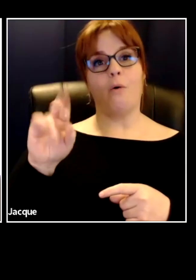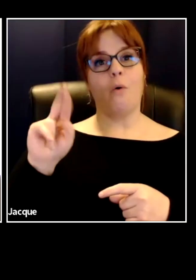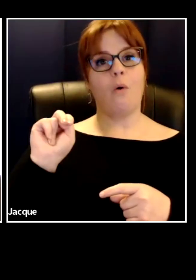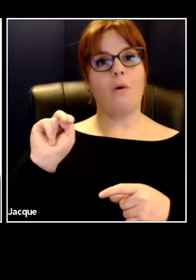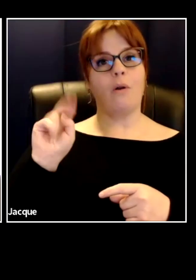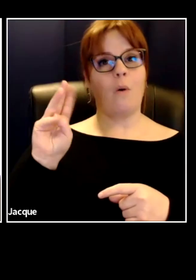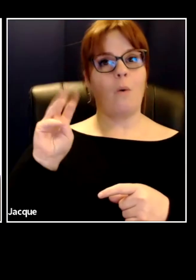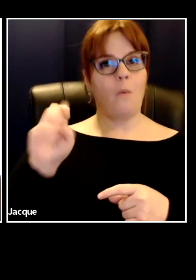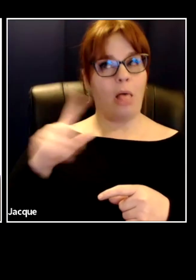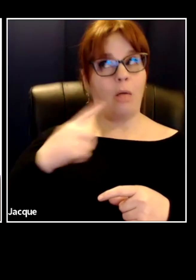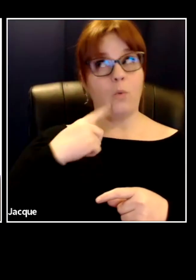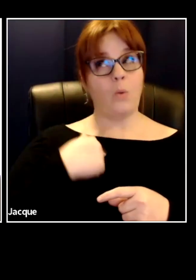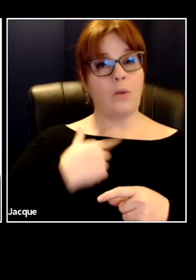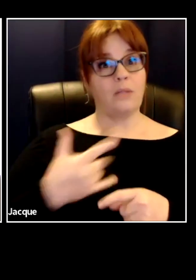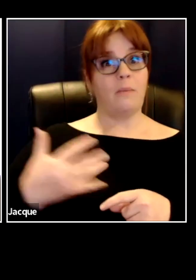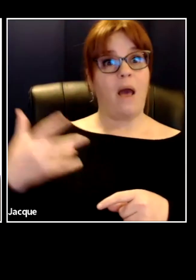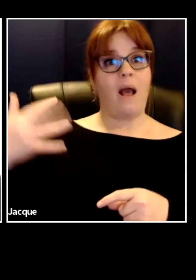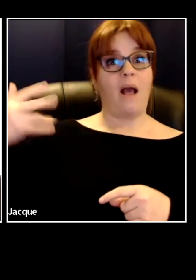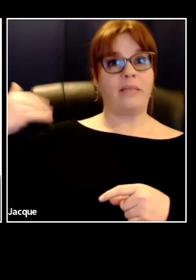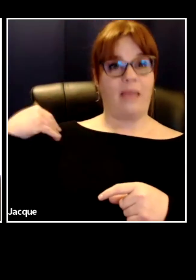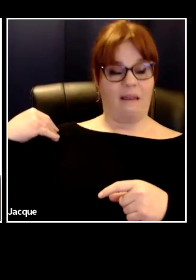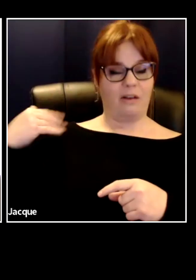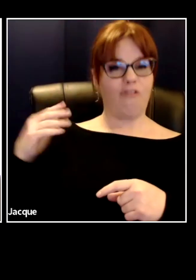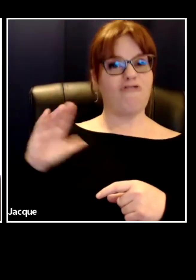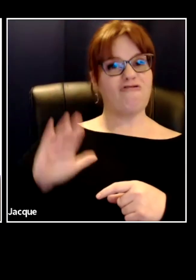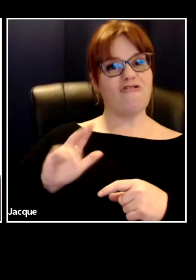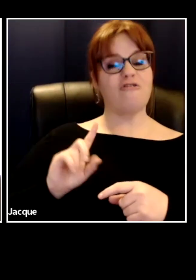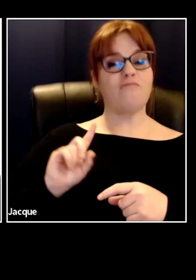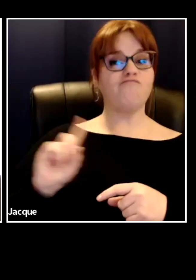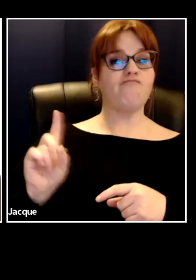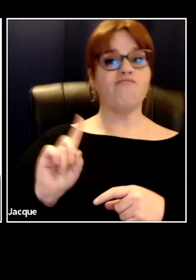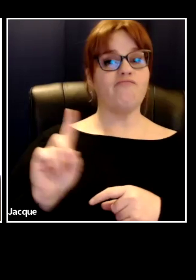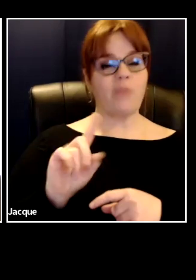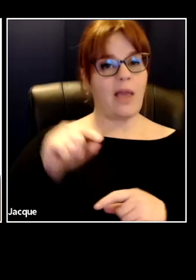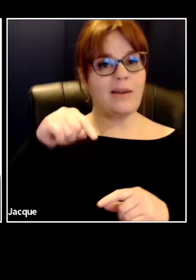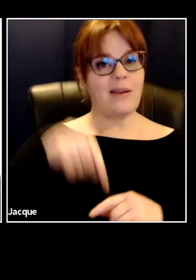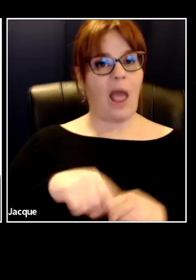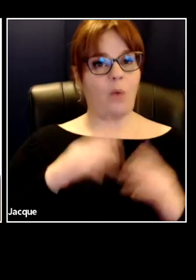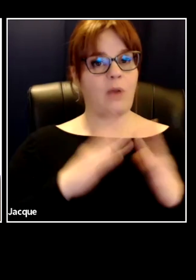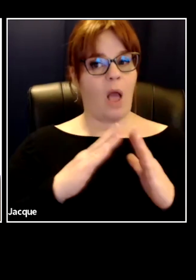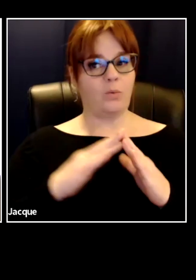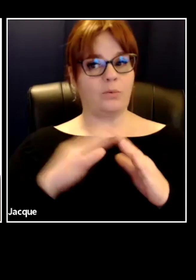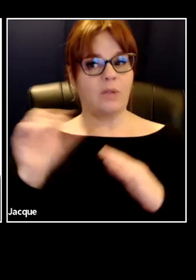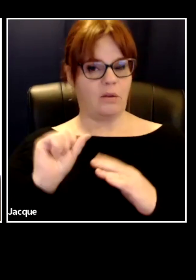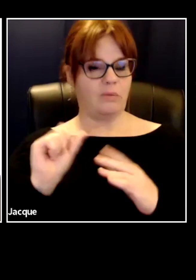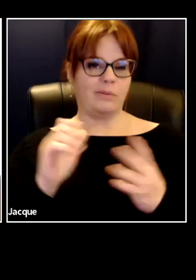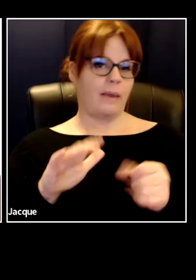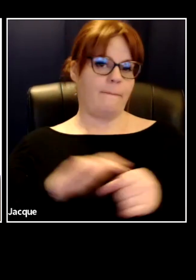us back then that her routing through downtown Seattle is completely integrated into what's